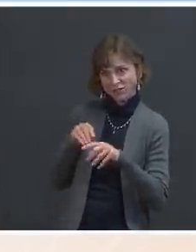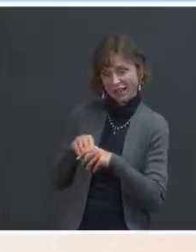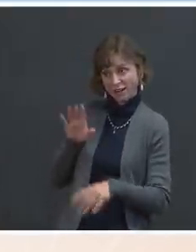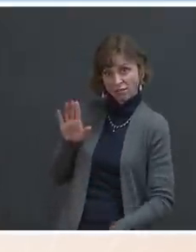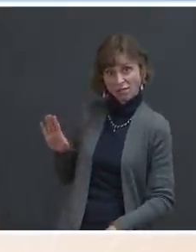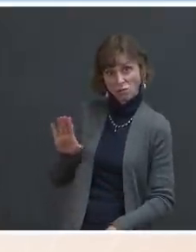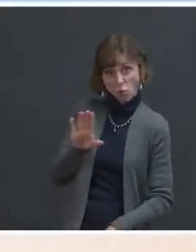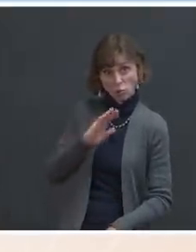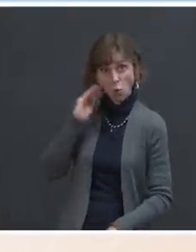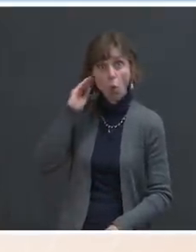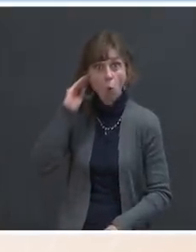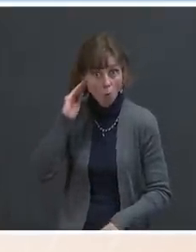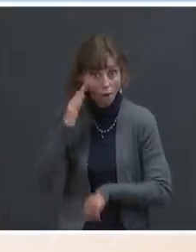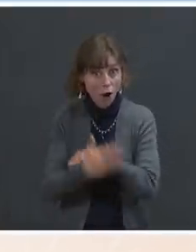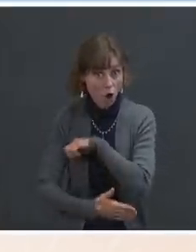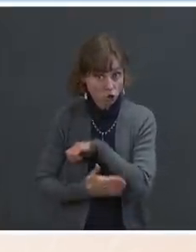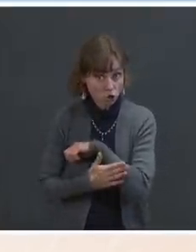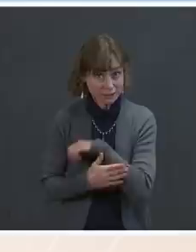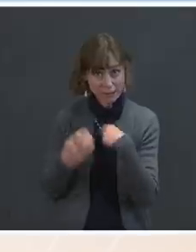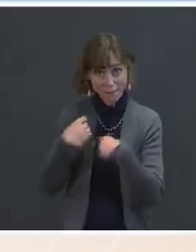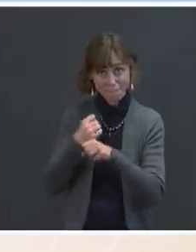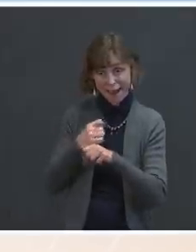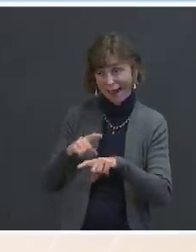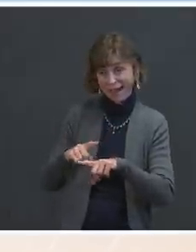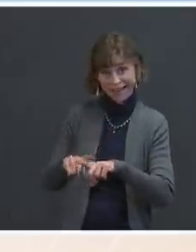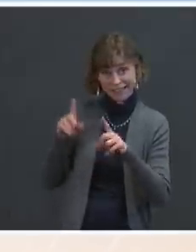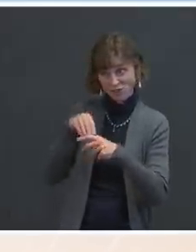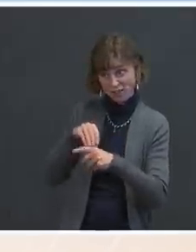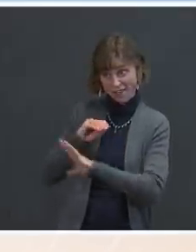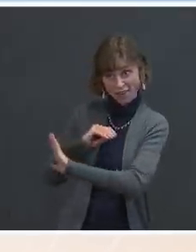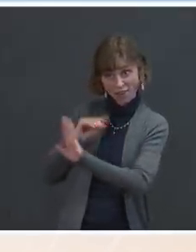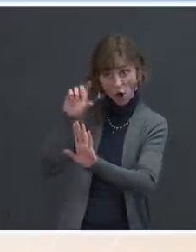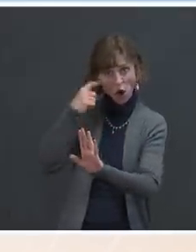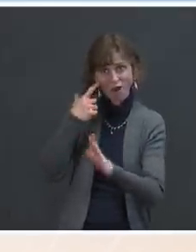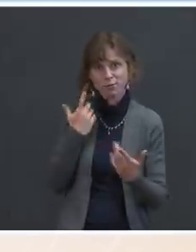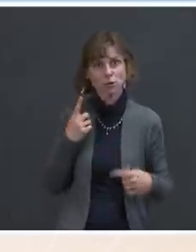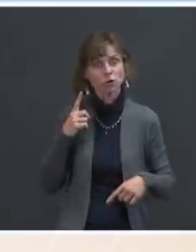You know, that couldn't start until January 20th; there is one government at a time.